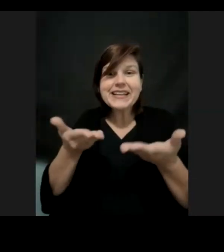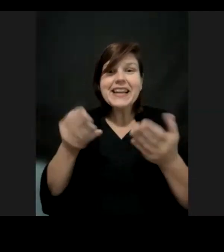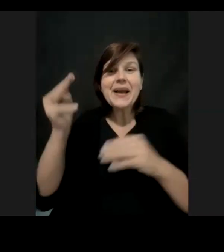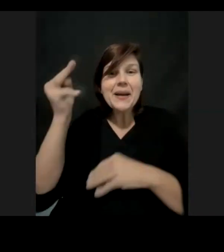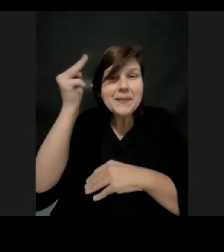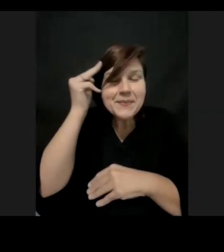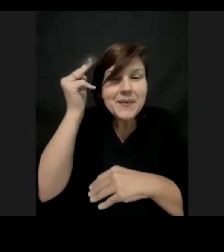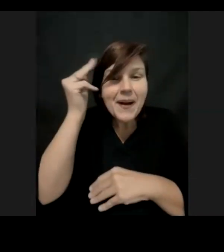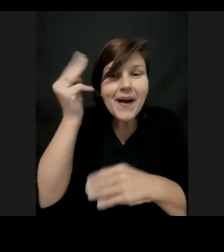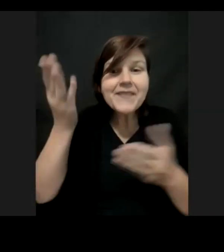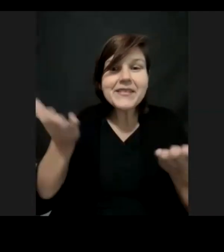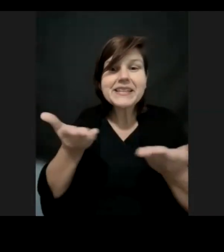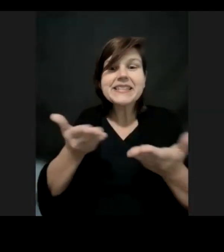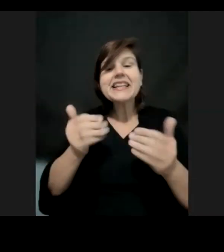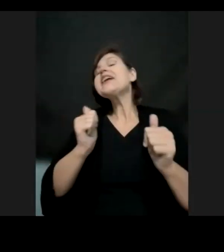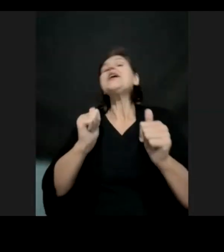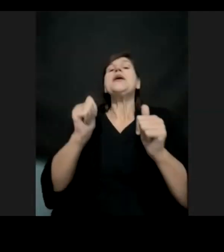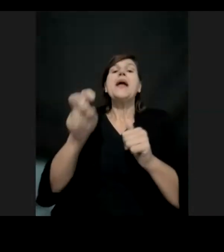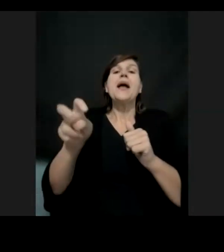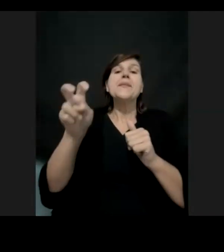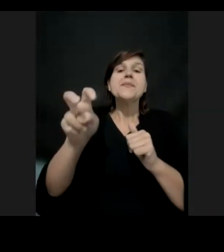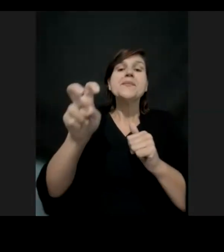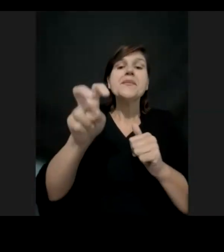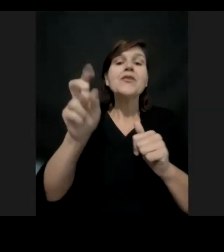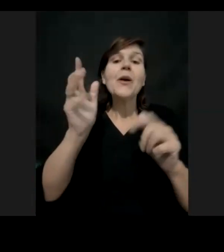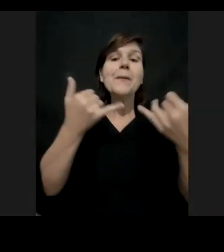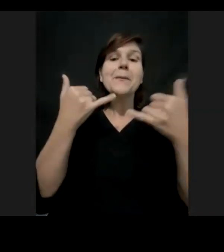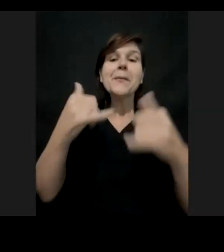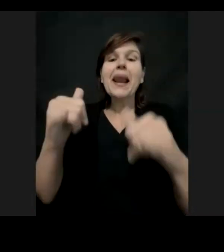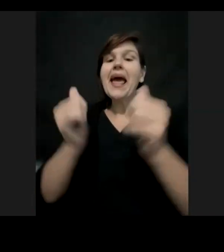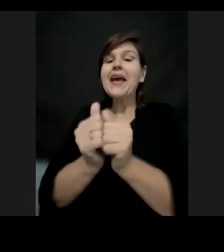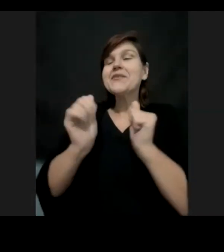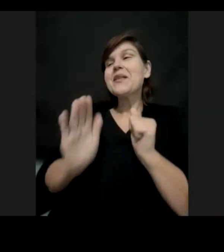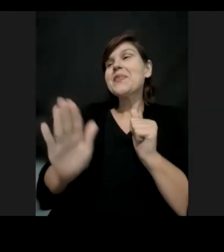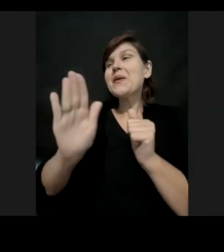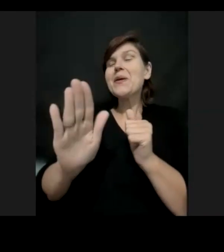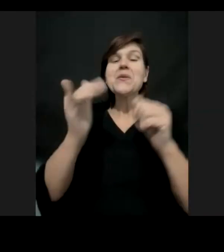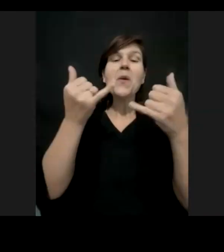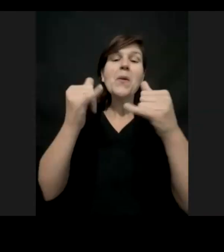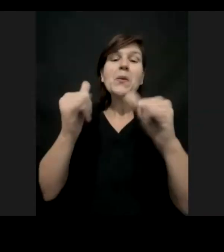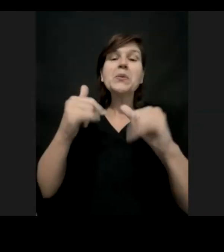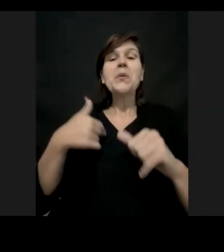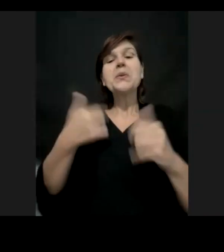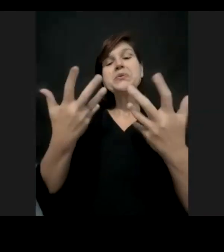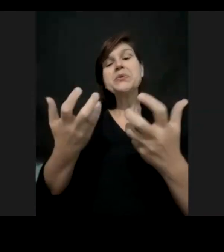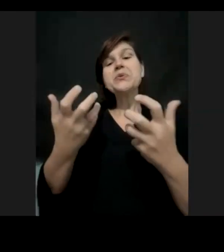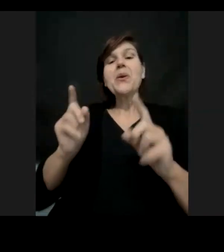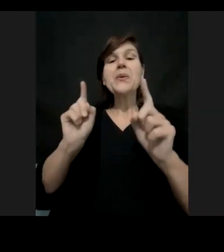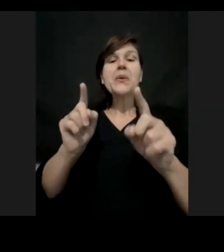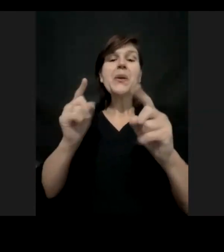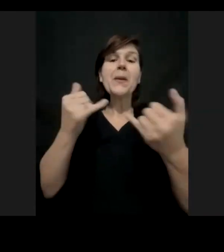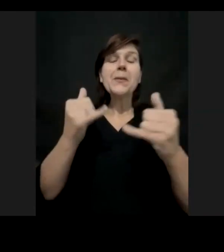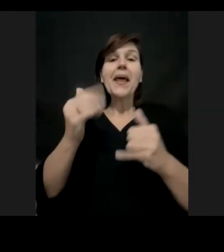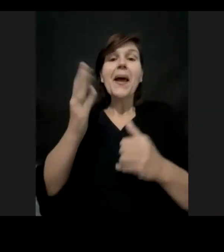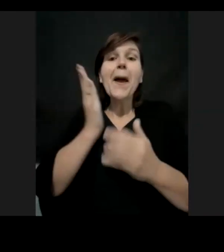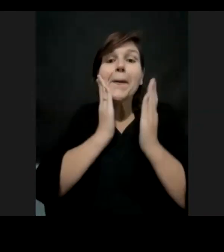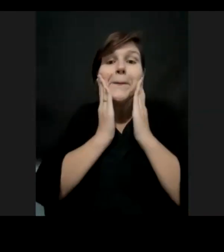I want to come around to your houses and play with all your toys. I know Marvin always wants to go and play with your toys. All right, boys and girls, get ready!